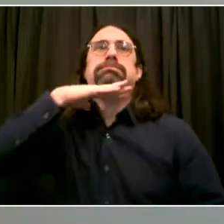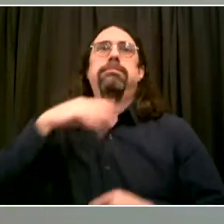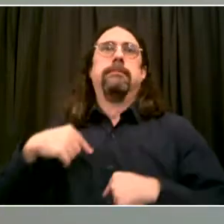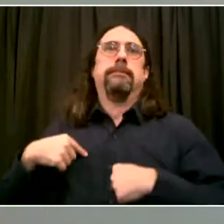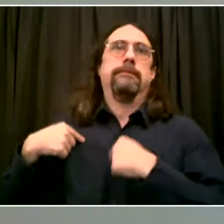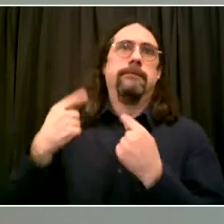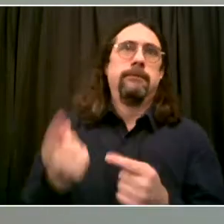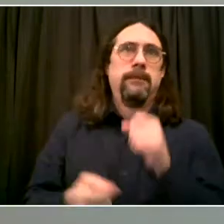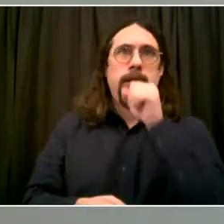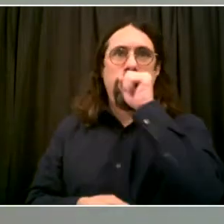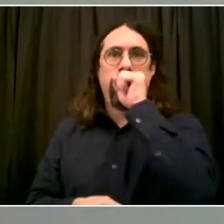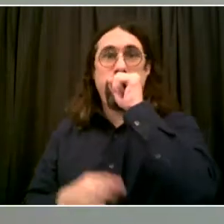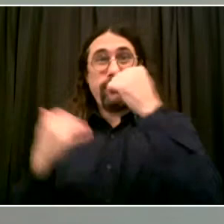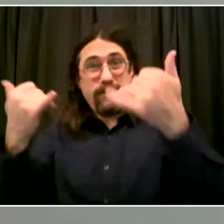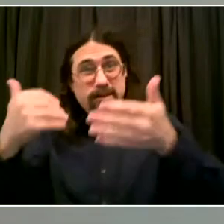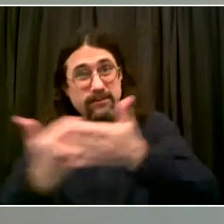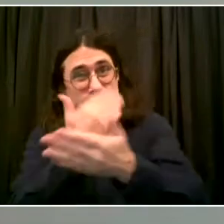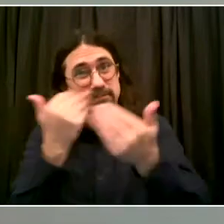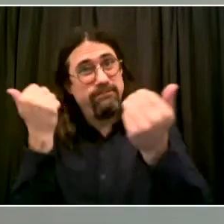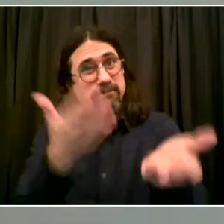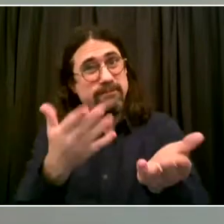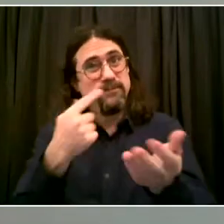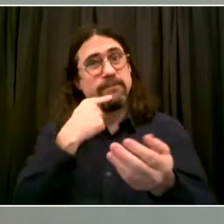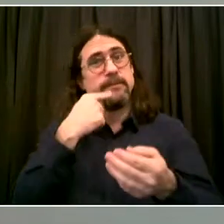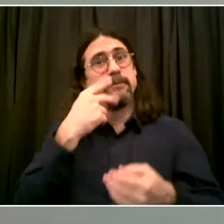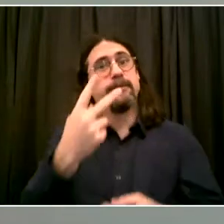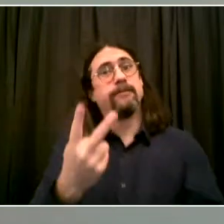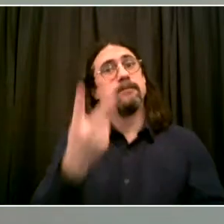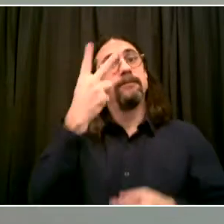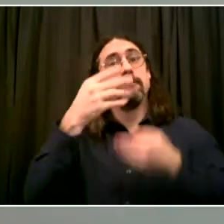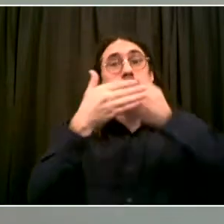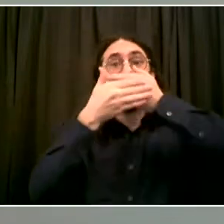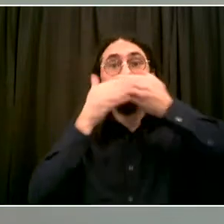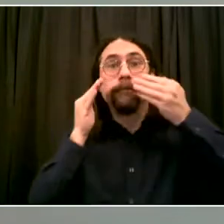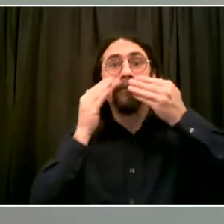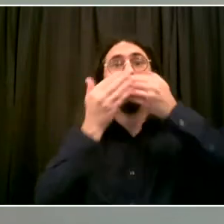FOLLOW THE IDGUANCE ON THAT ON POTENTIALLY WEARING TWO MASKS IF YOU DON'T HAVE A